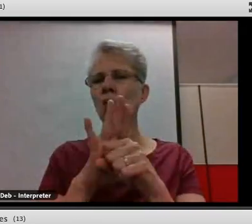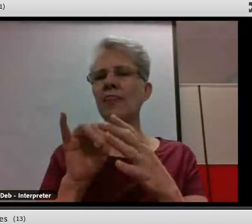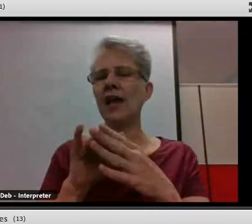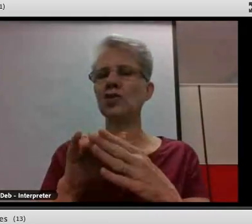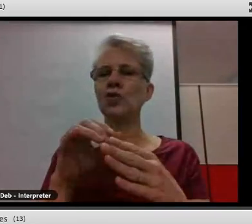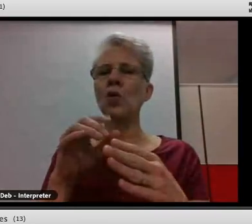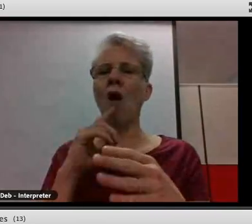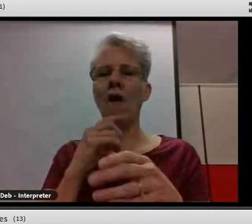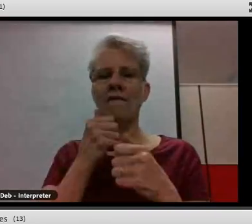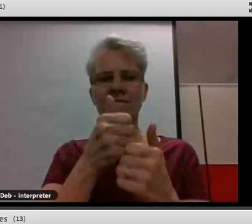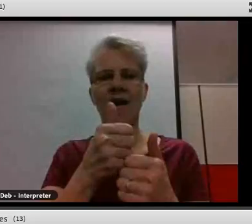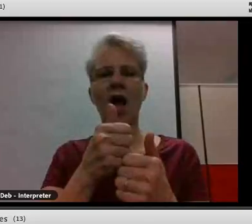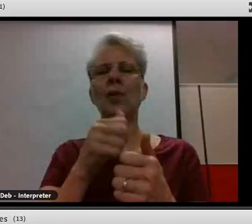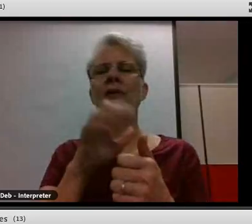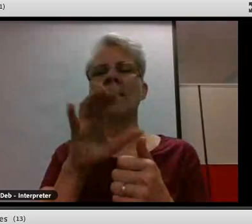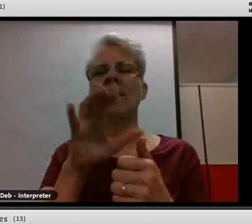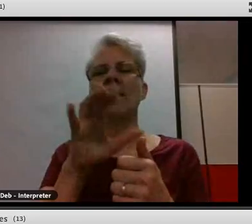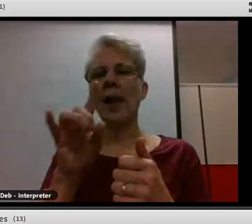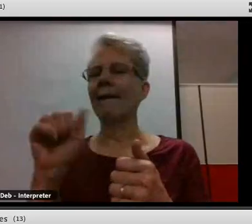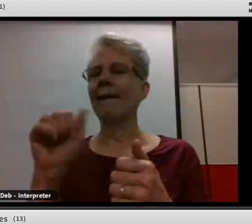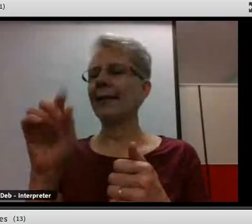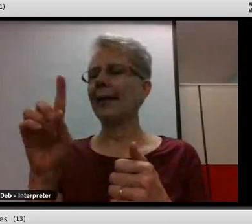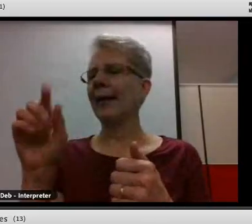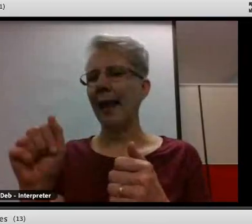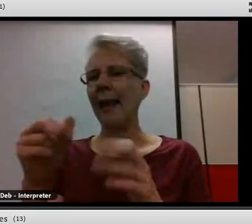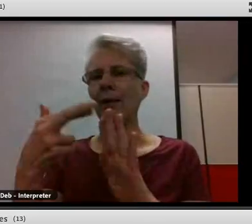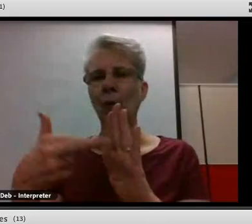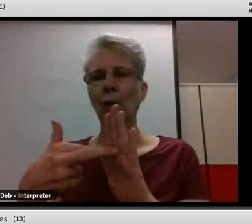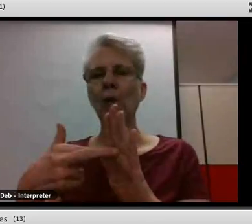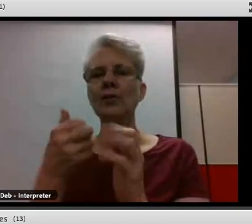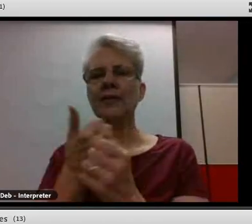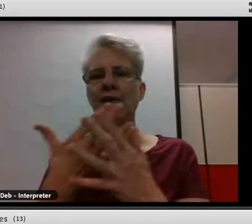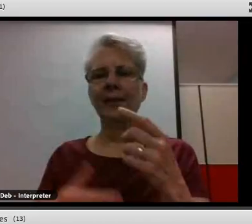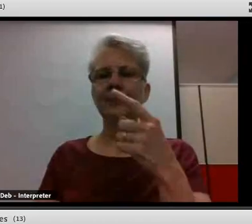Use clear headings and labels.